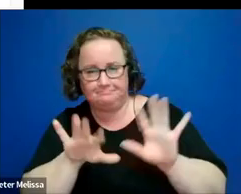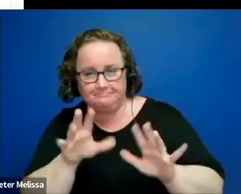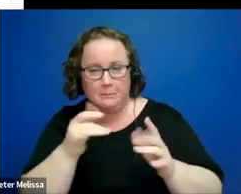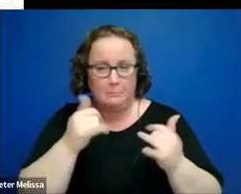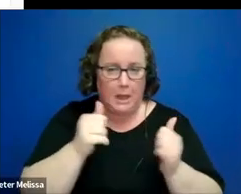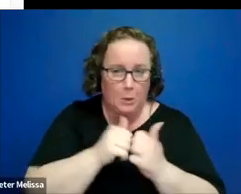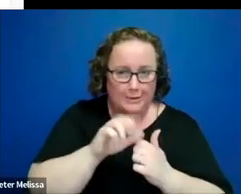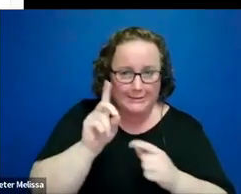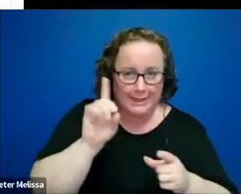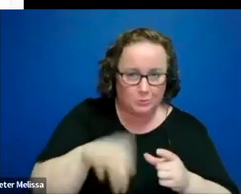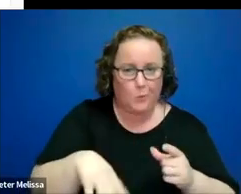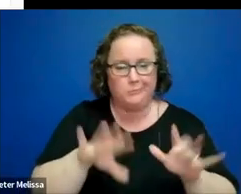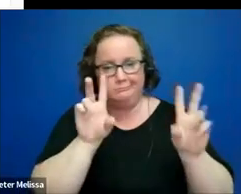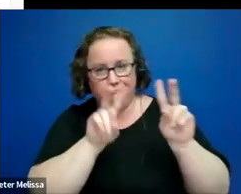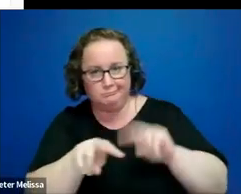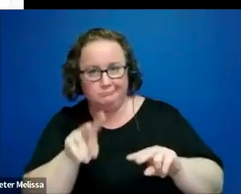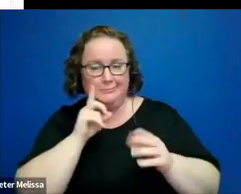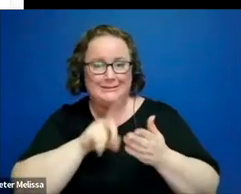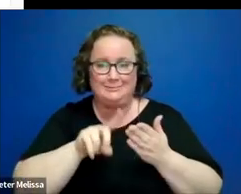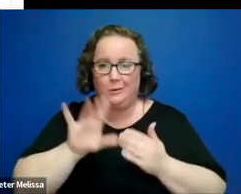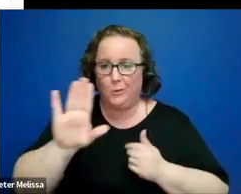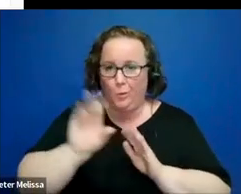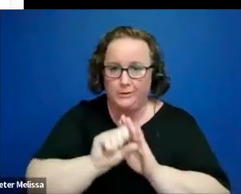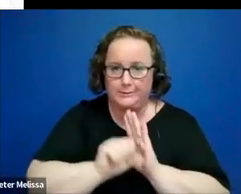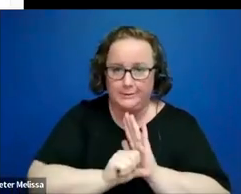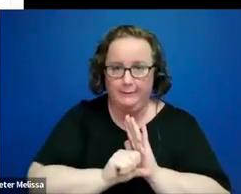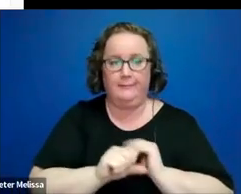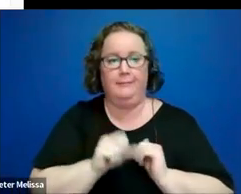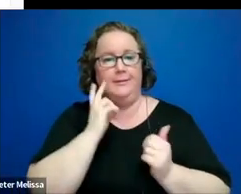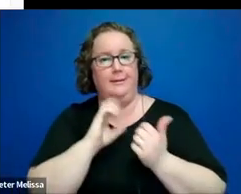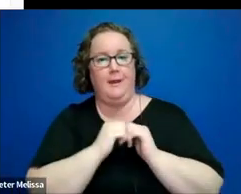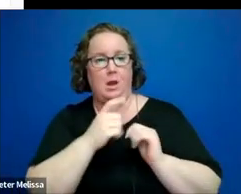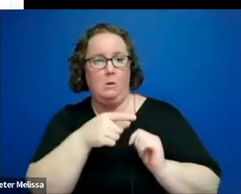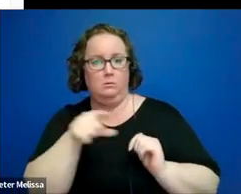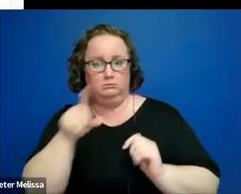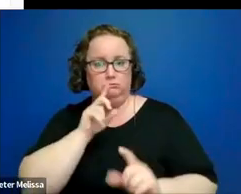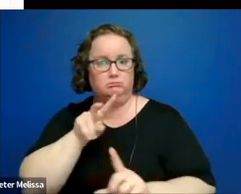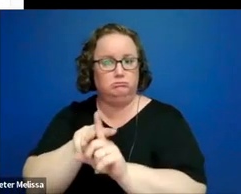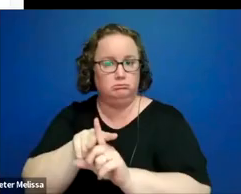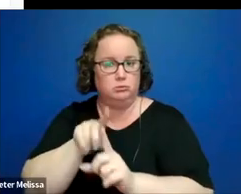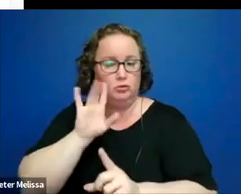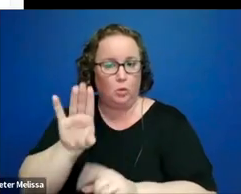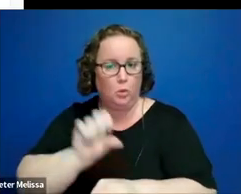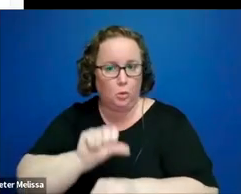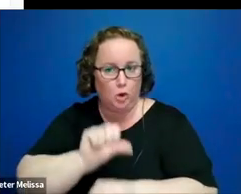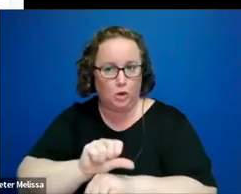look at the state that you live in, and see how this can really be relevant to your work and advocacy.